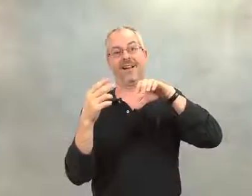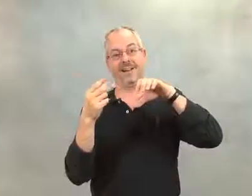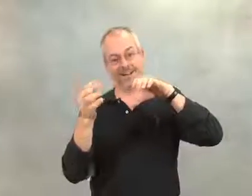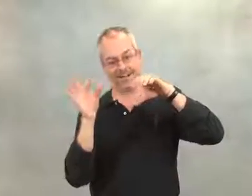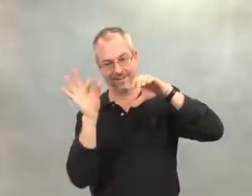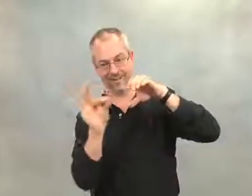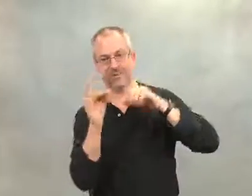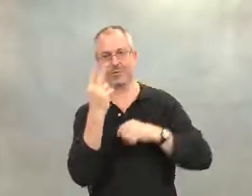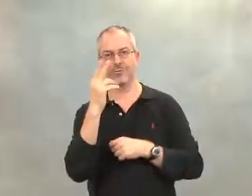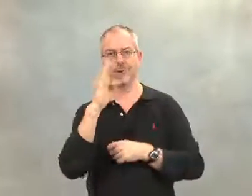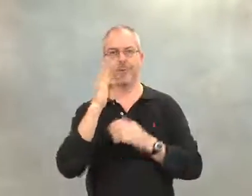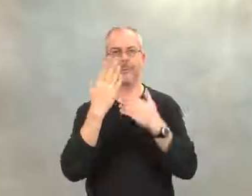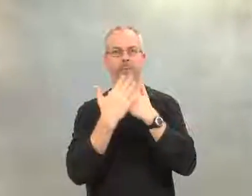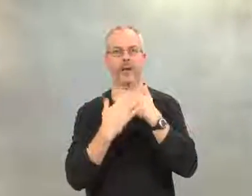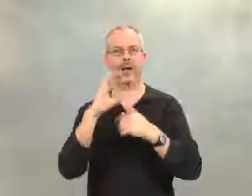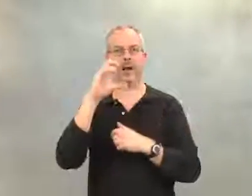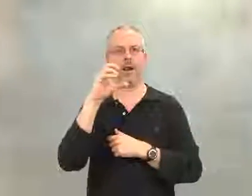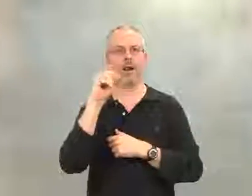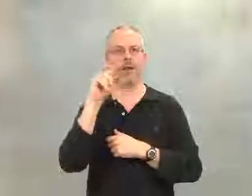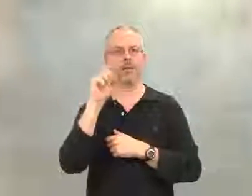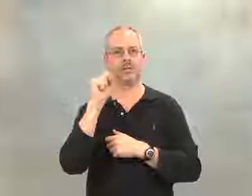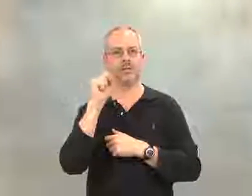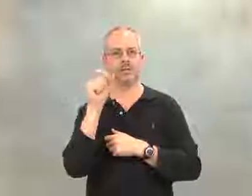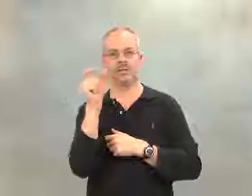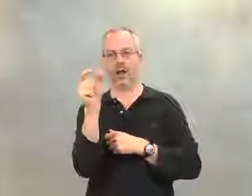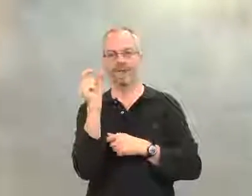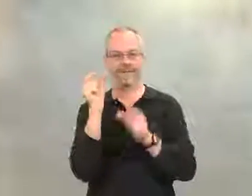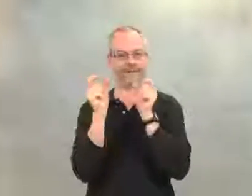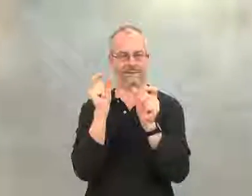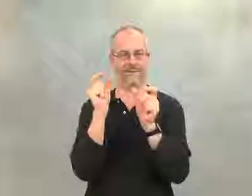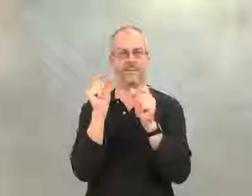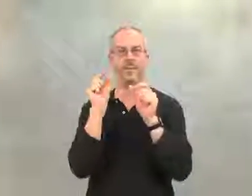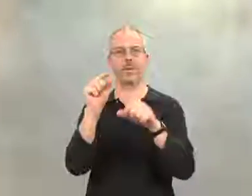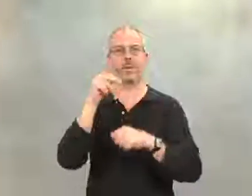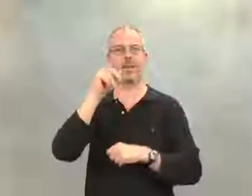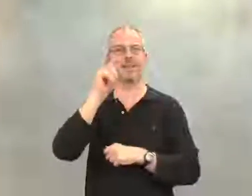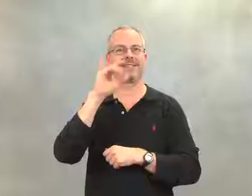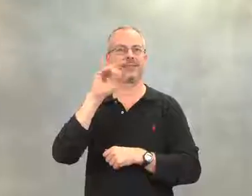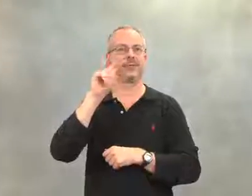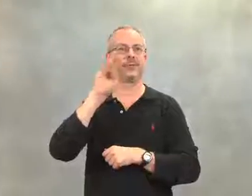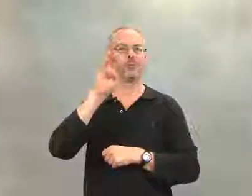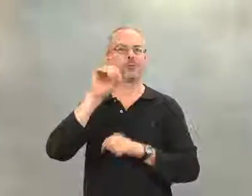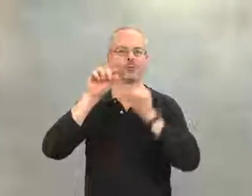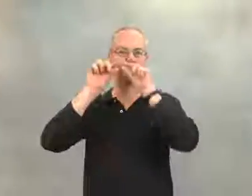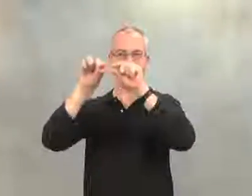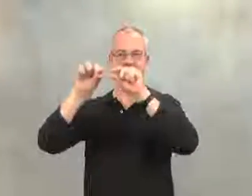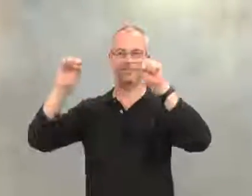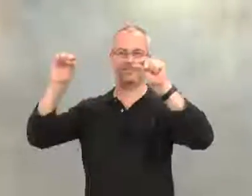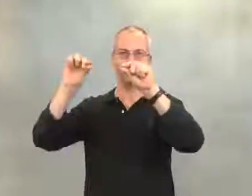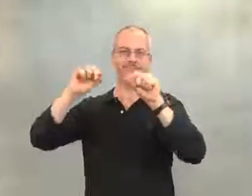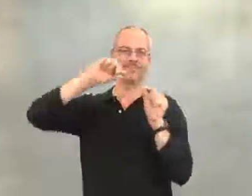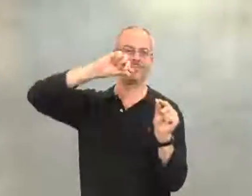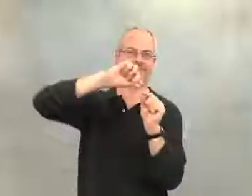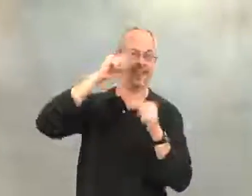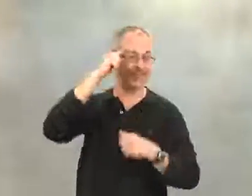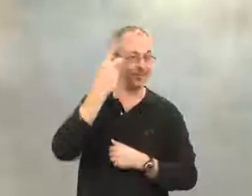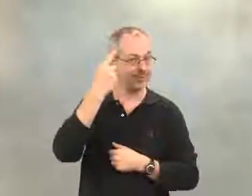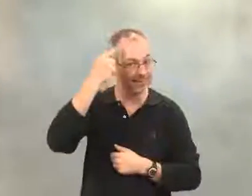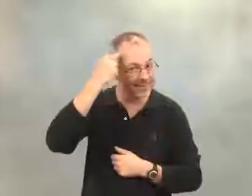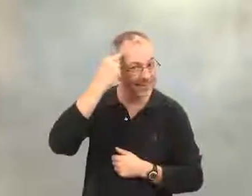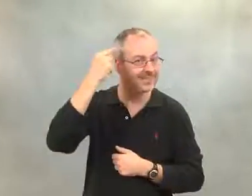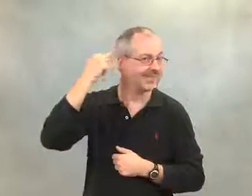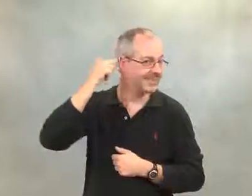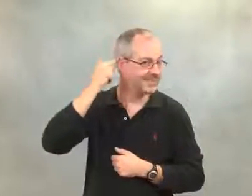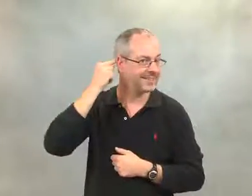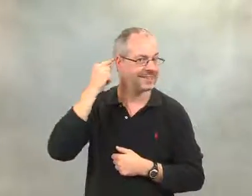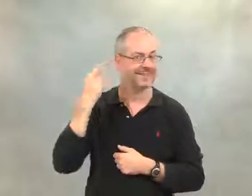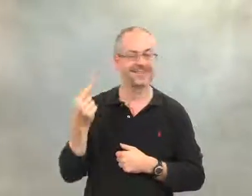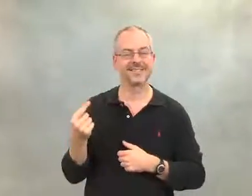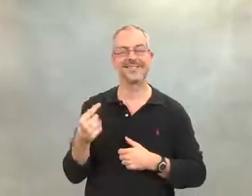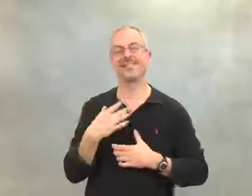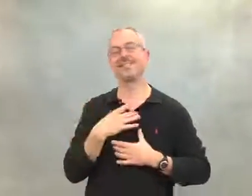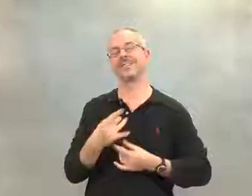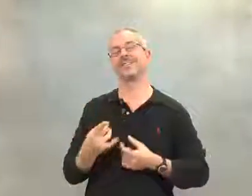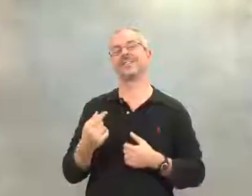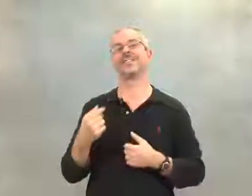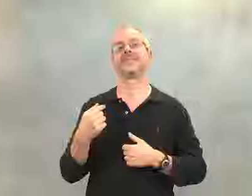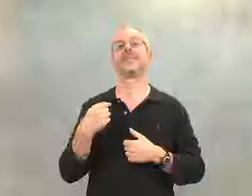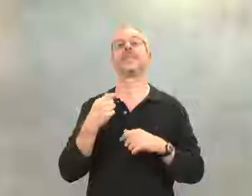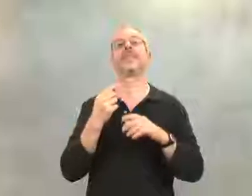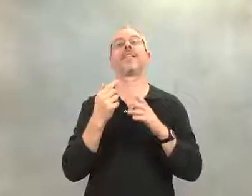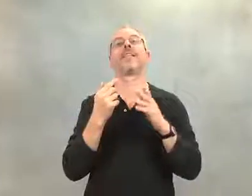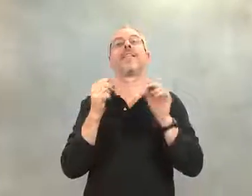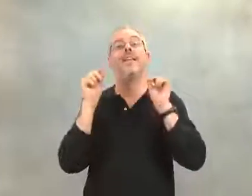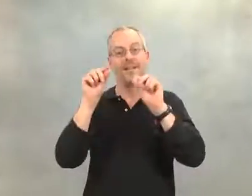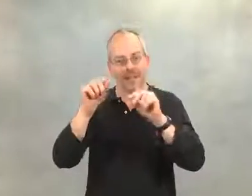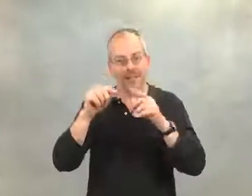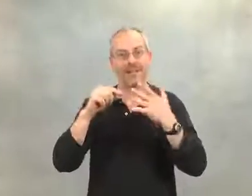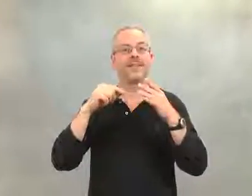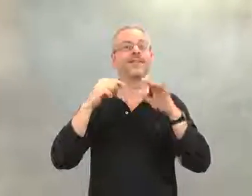They removed two blood clots, and then put in plastic tubing, here and here.